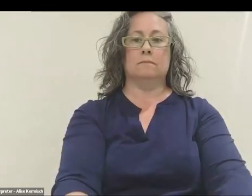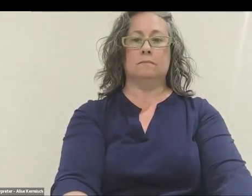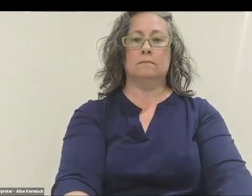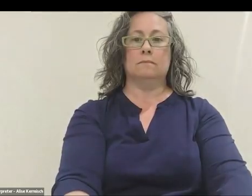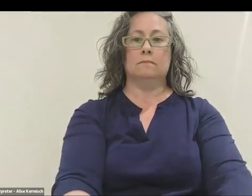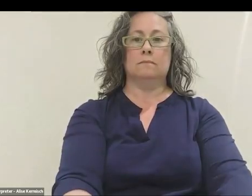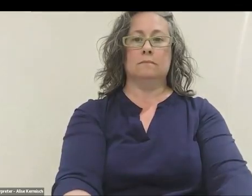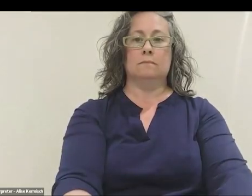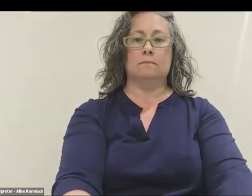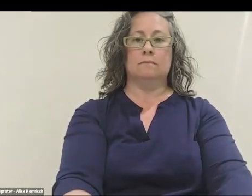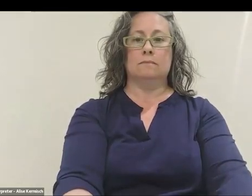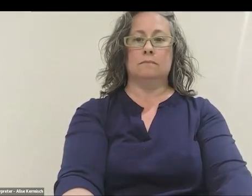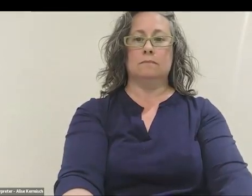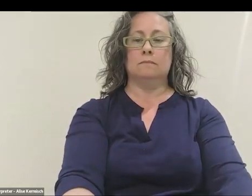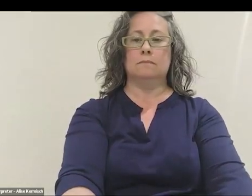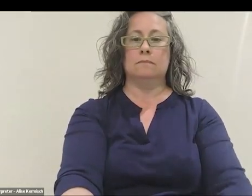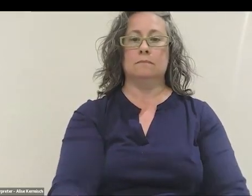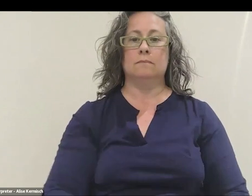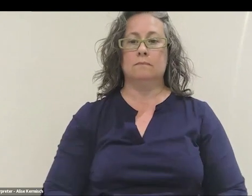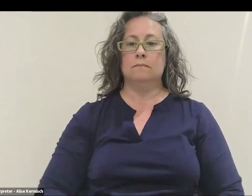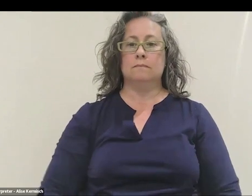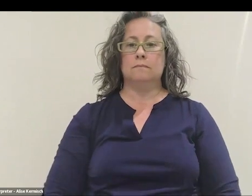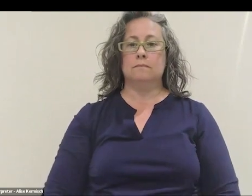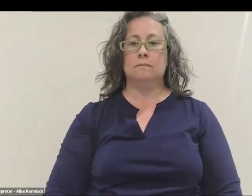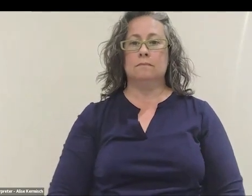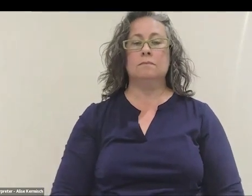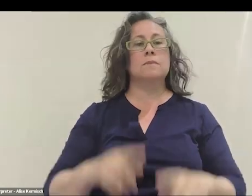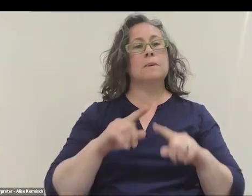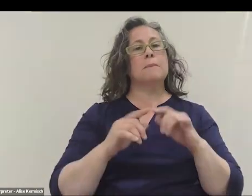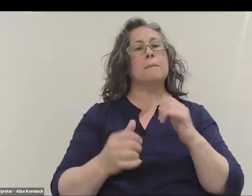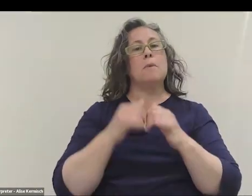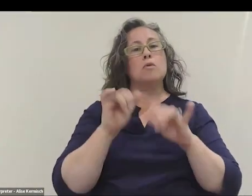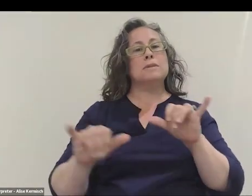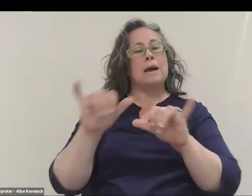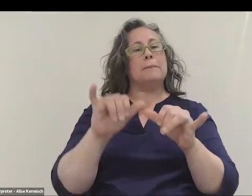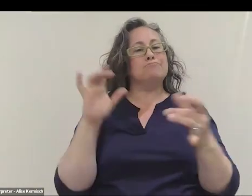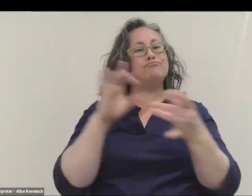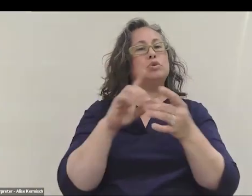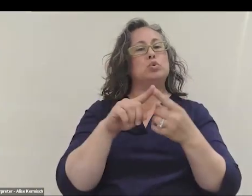Oftentimes, and probably the most common, is connecting the device to a speaker. The image on the right is an image